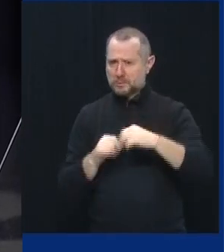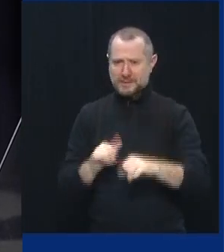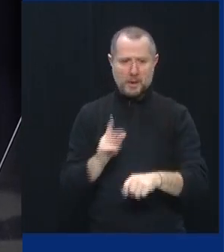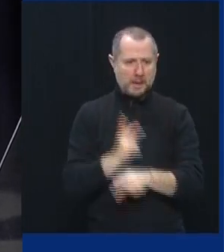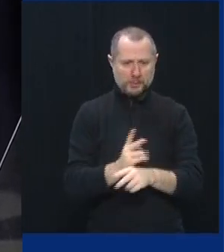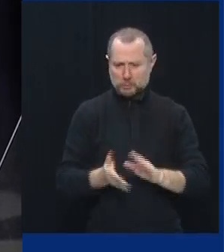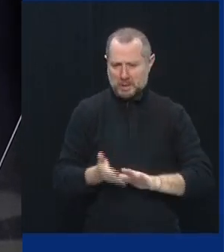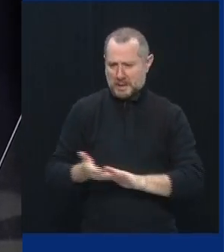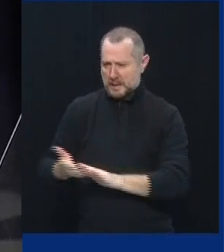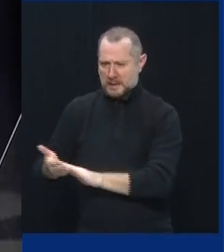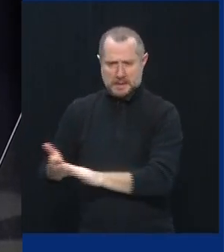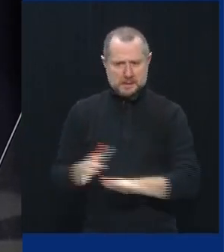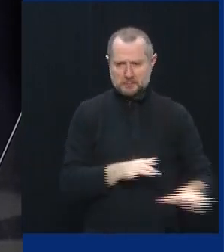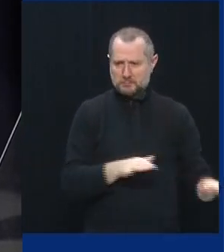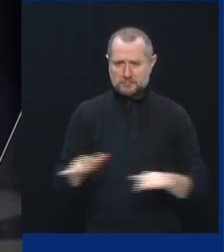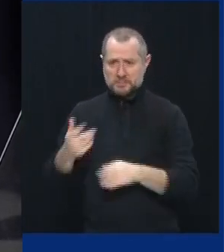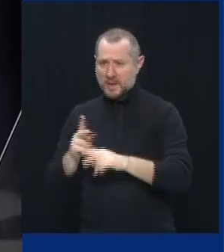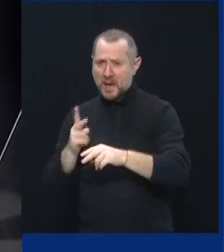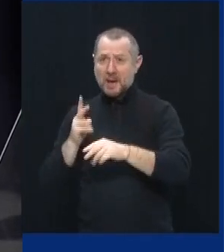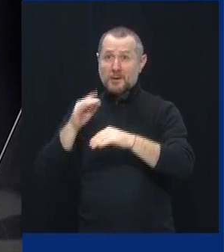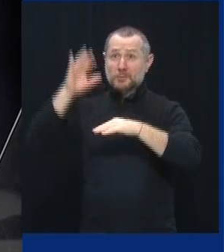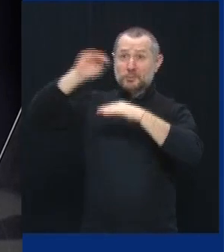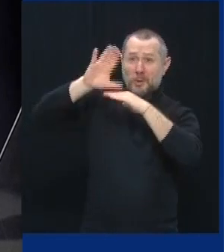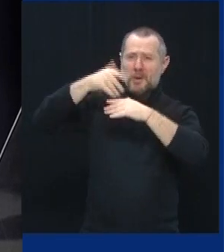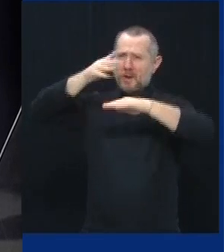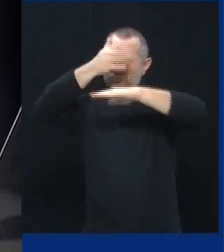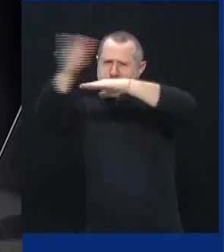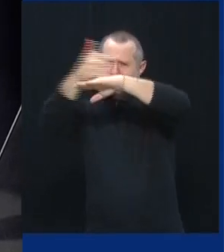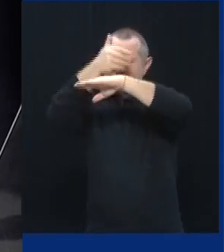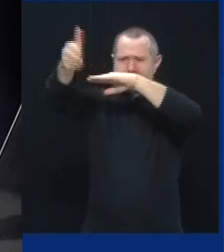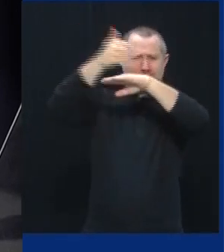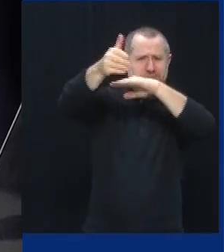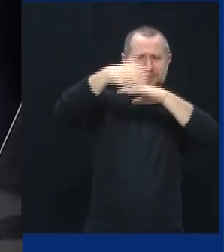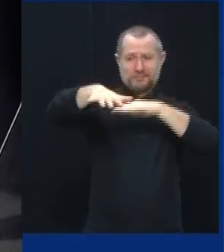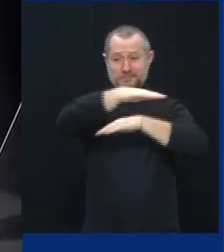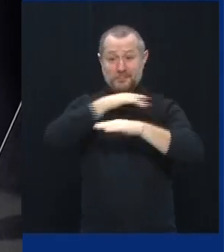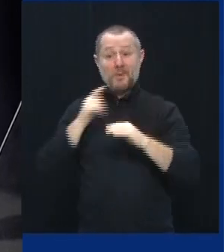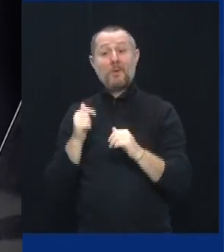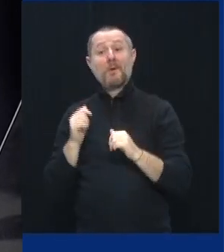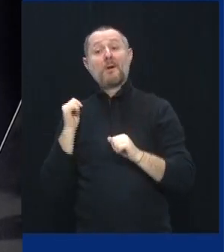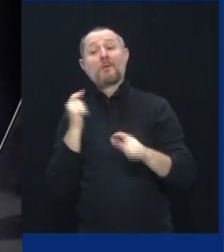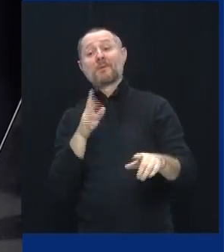EMPLOYEES HOURLY MANAGER AND SUPERVISORS WERE DEPLOYED TO RESPOND TO THE STORM KEEPING STATIONS, TRACKS AND YARDS